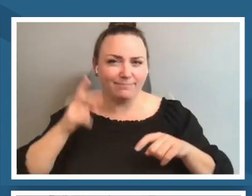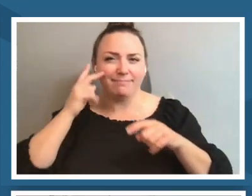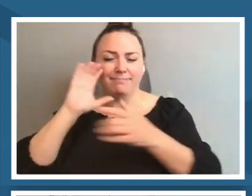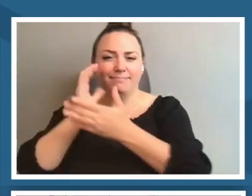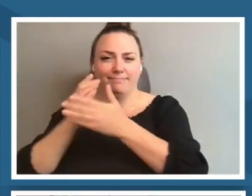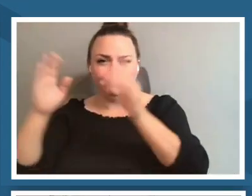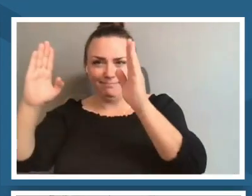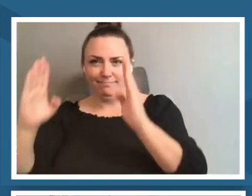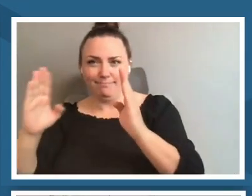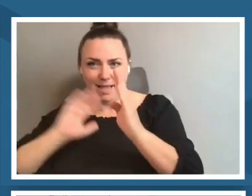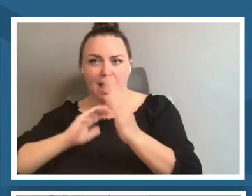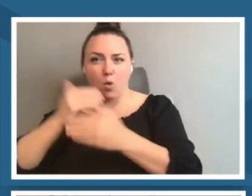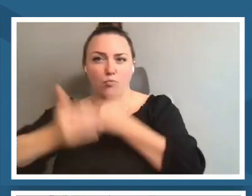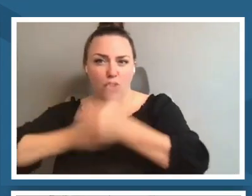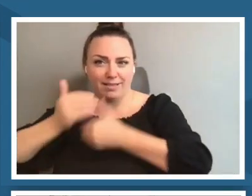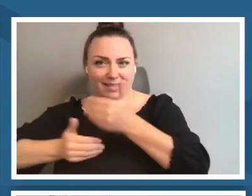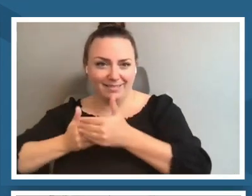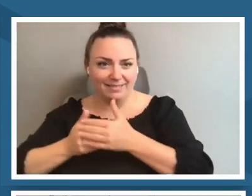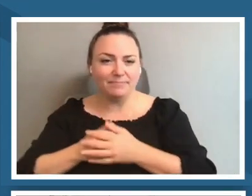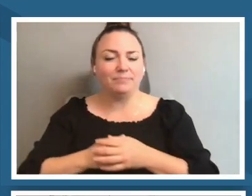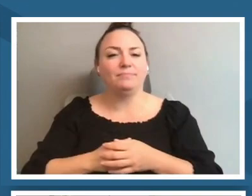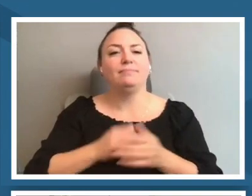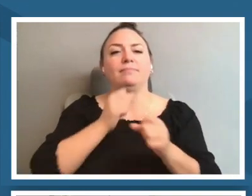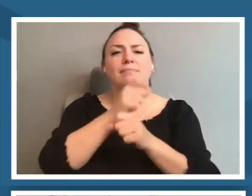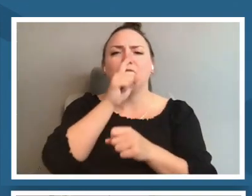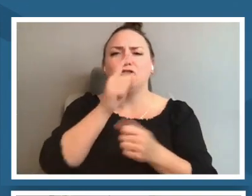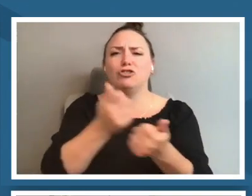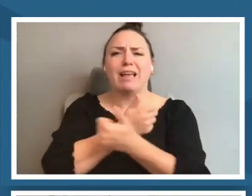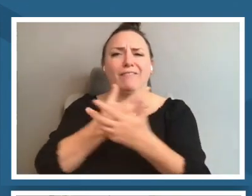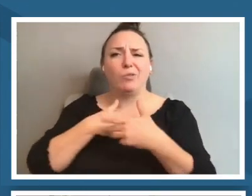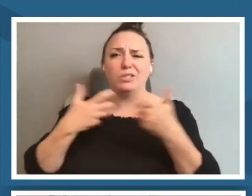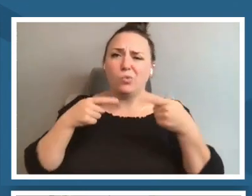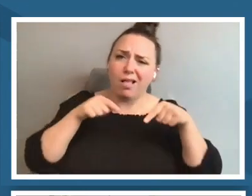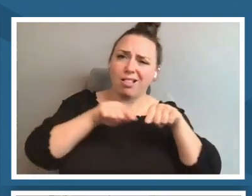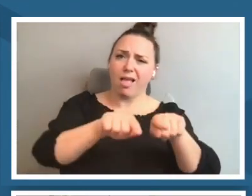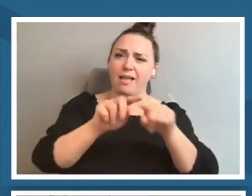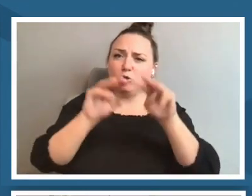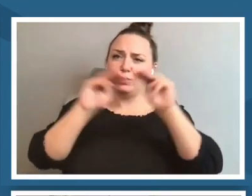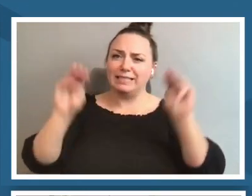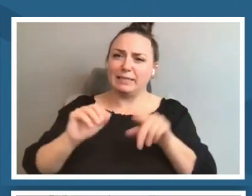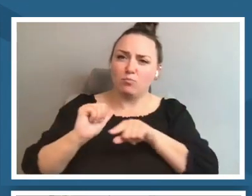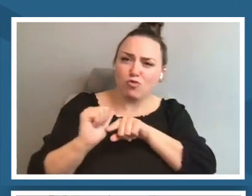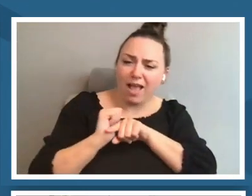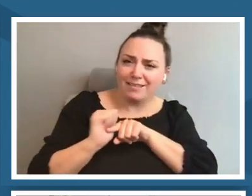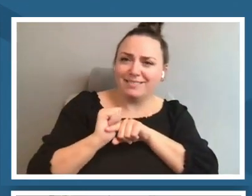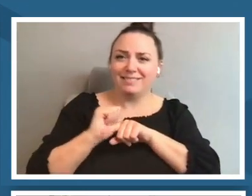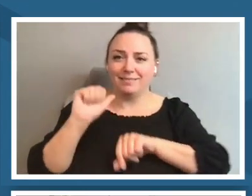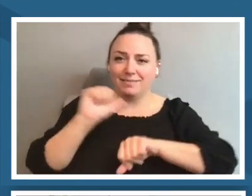making sure that everything we do is best aligned to museum practices museum